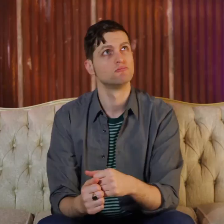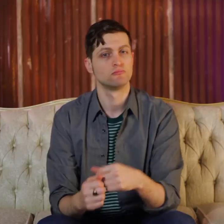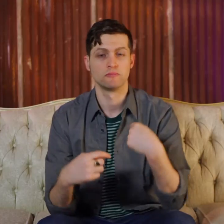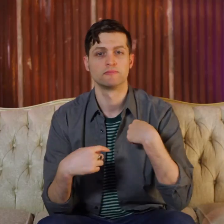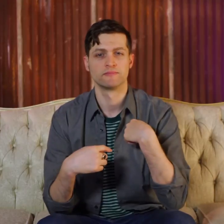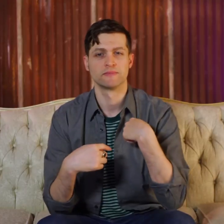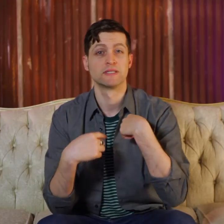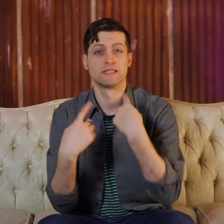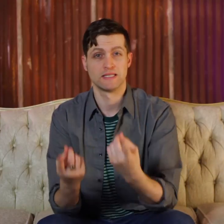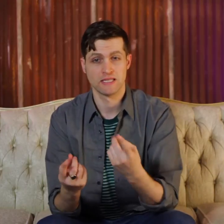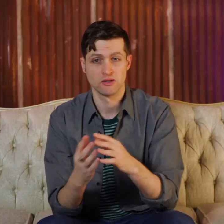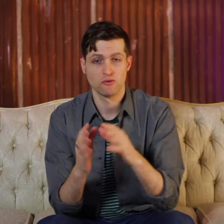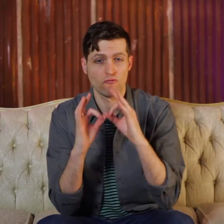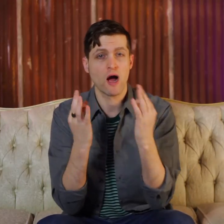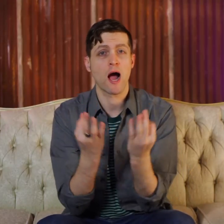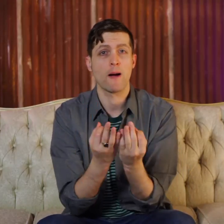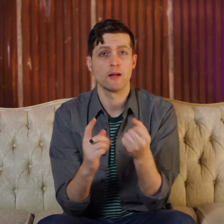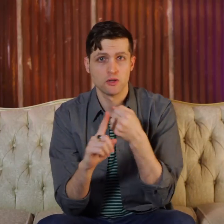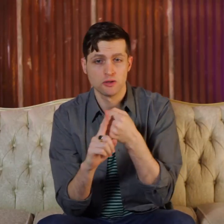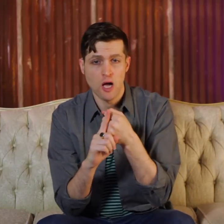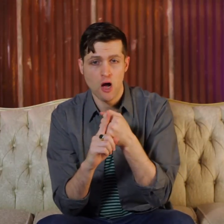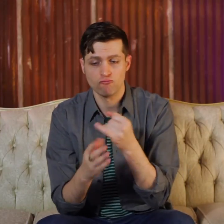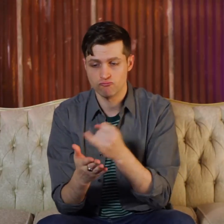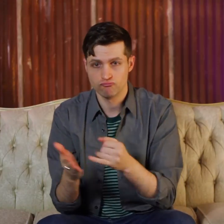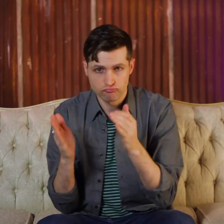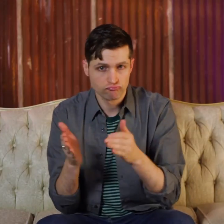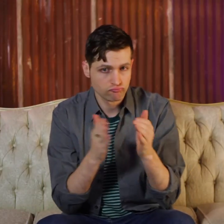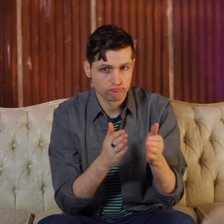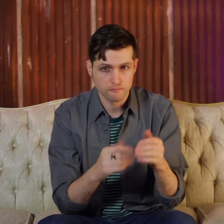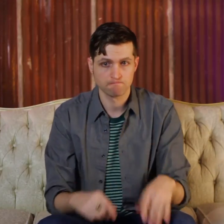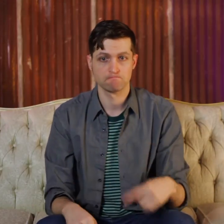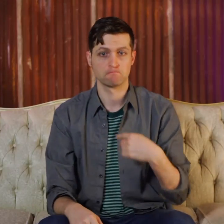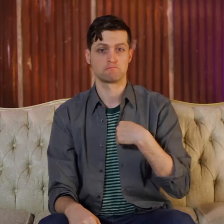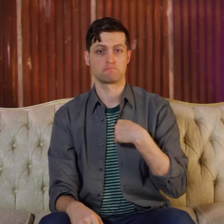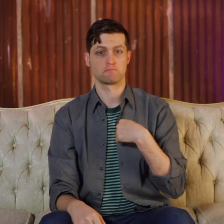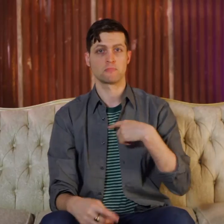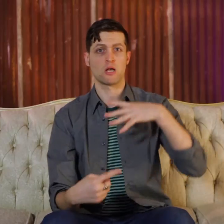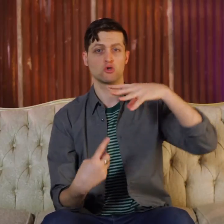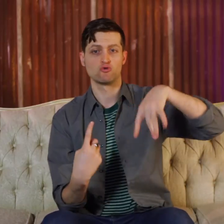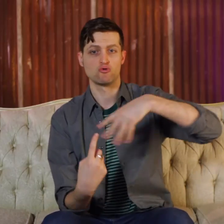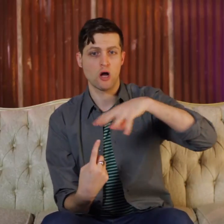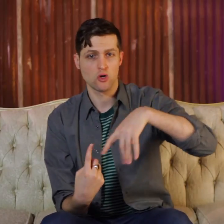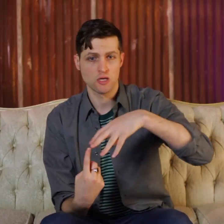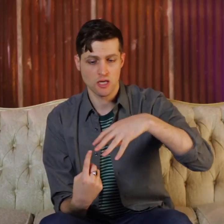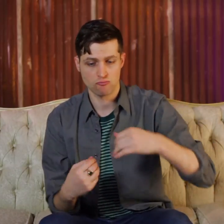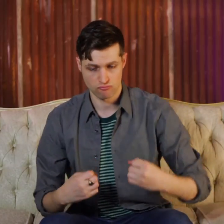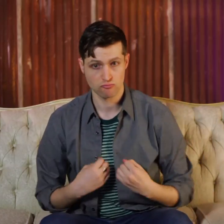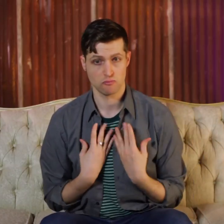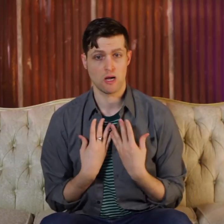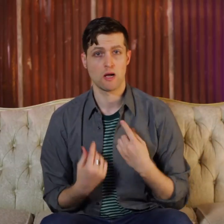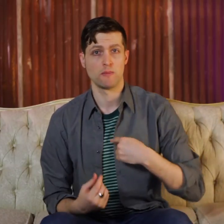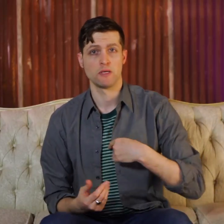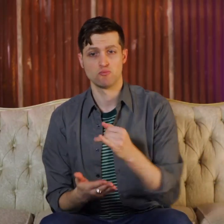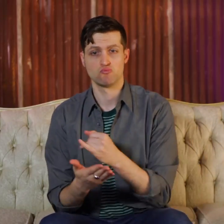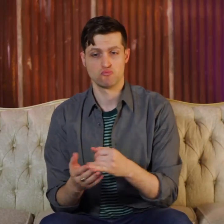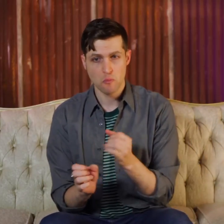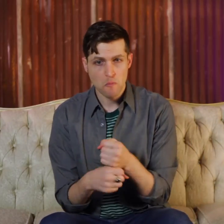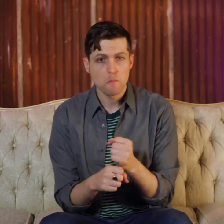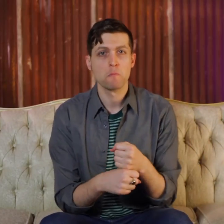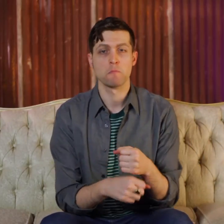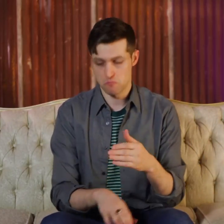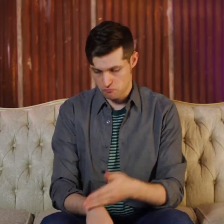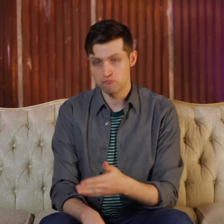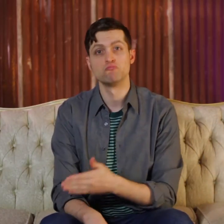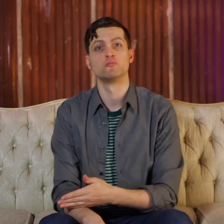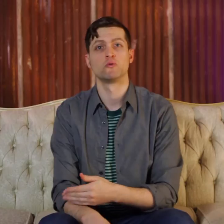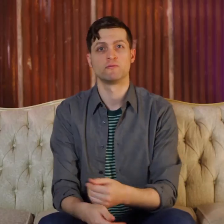Since in my family I was surrounded by artists, I became inspired to make art.